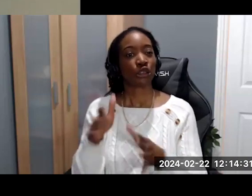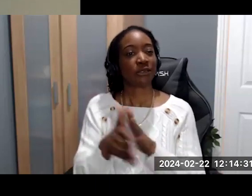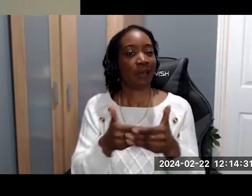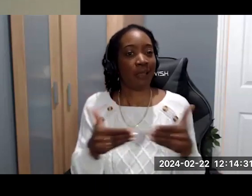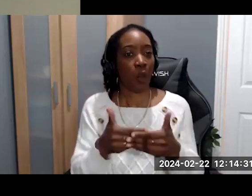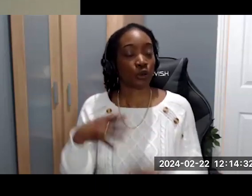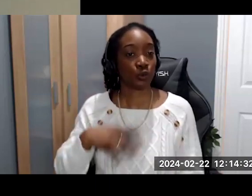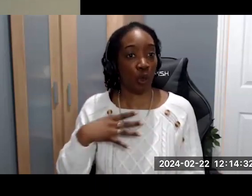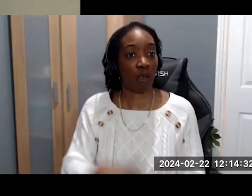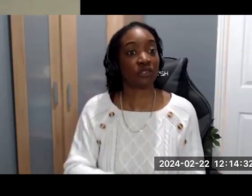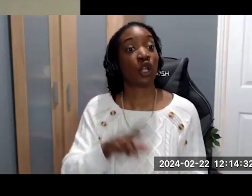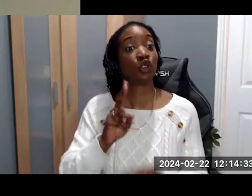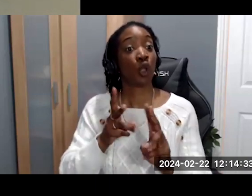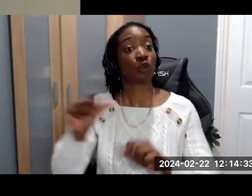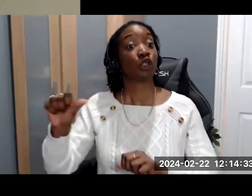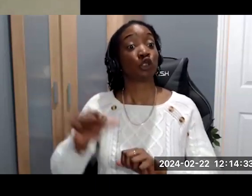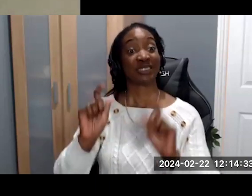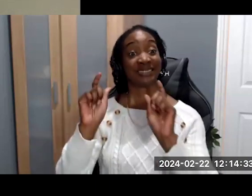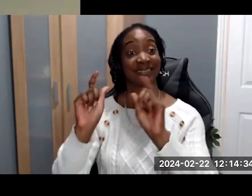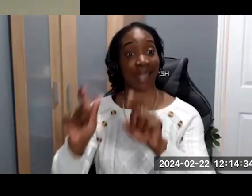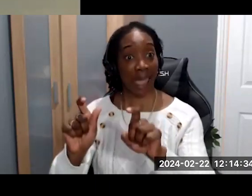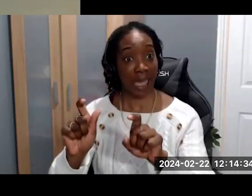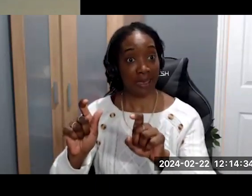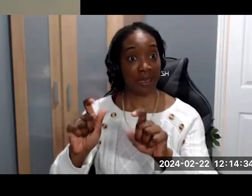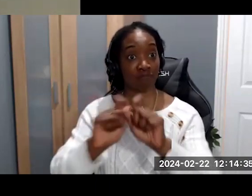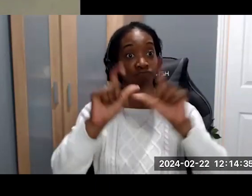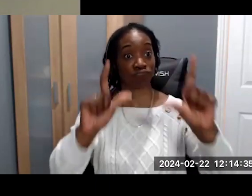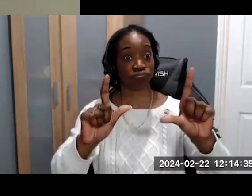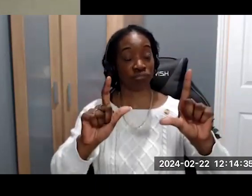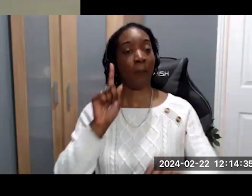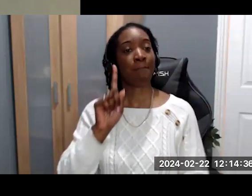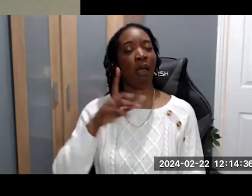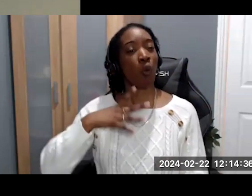should remain on your screen but to pin them please click on the three dots that appear